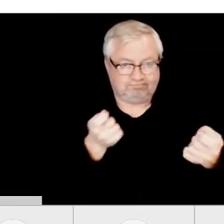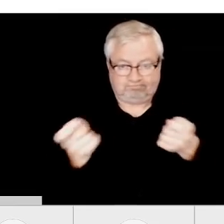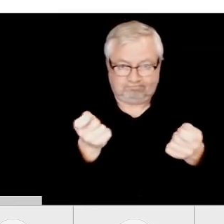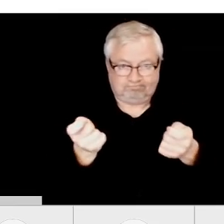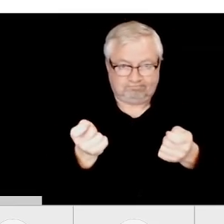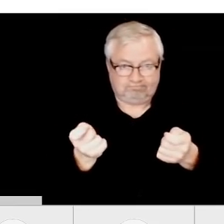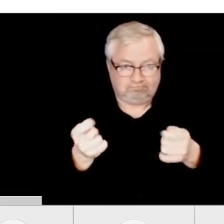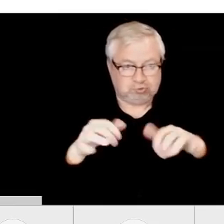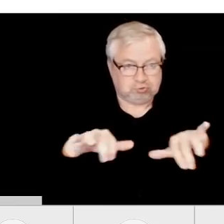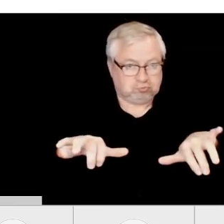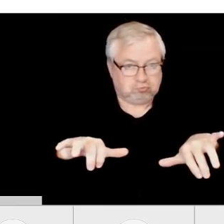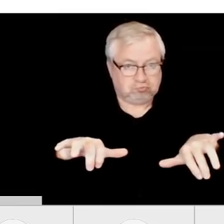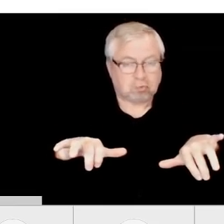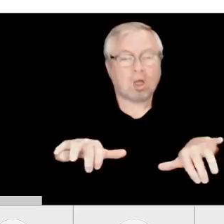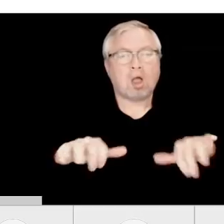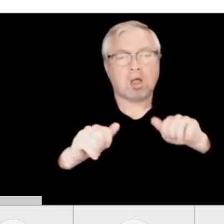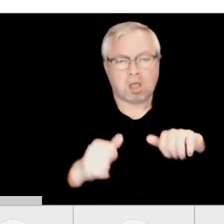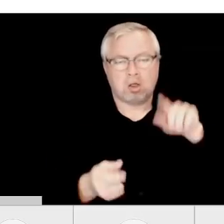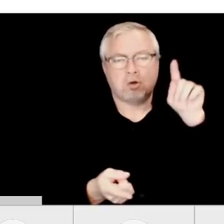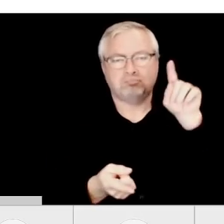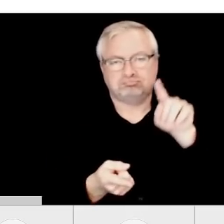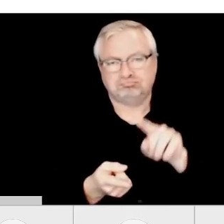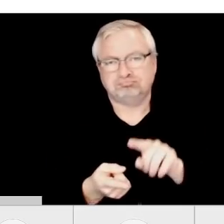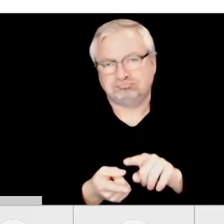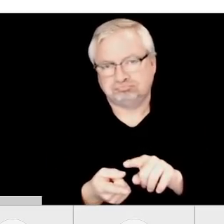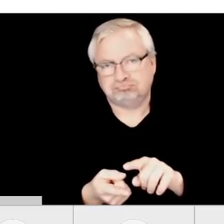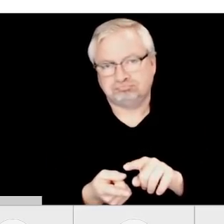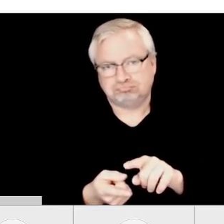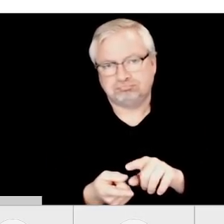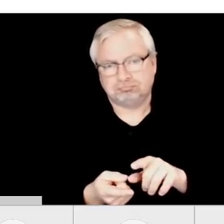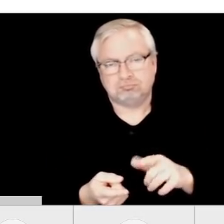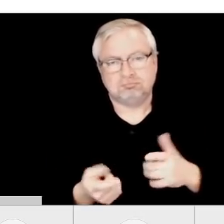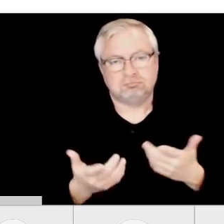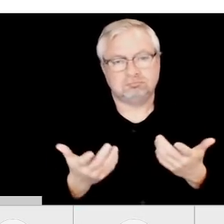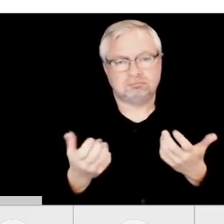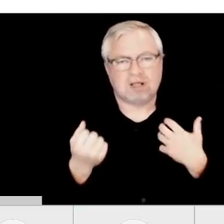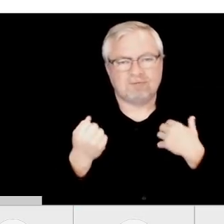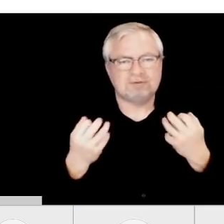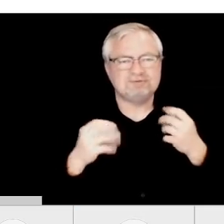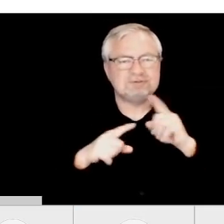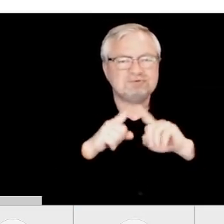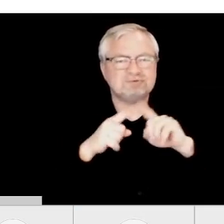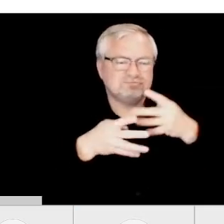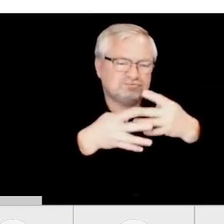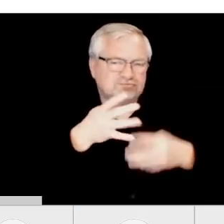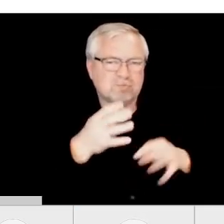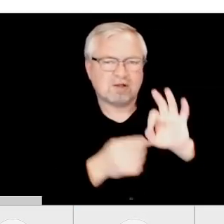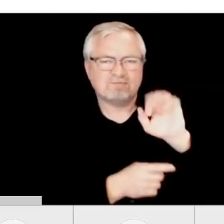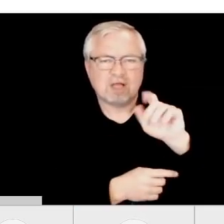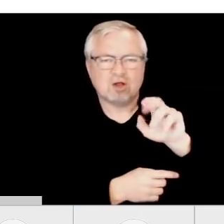considerable number of individuals in it that are still susceptible to the disease.